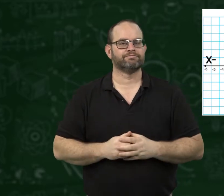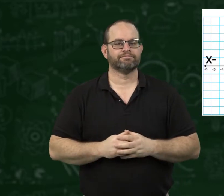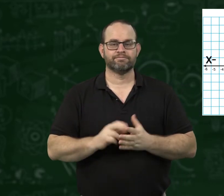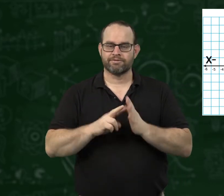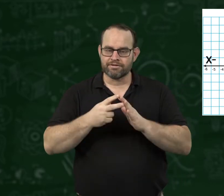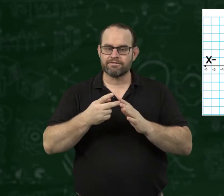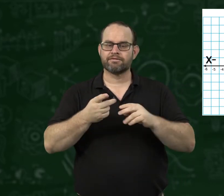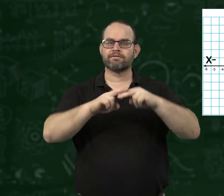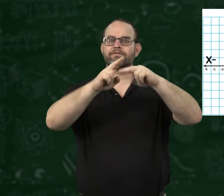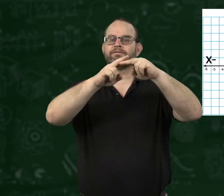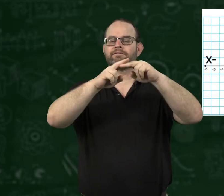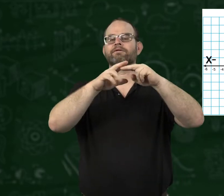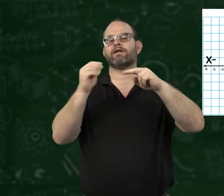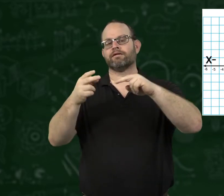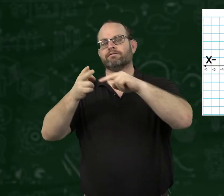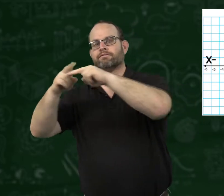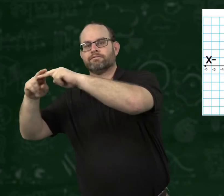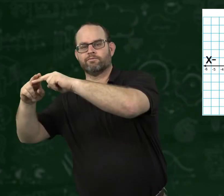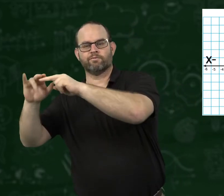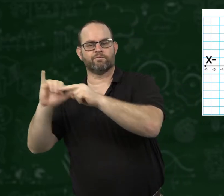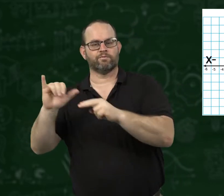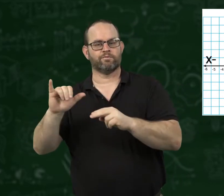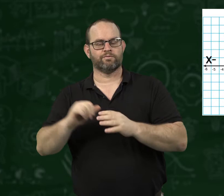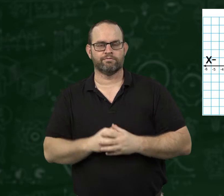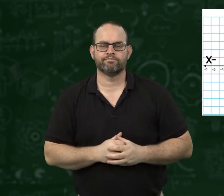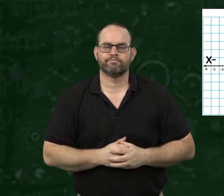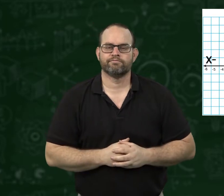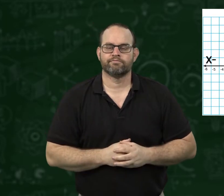In this line both x and y are increasing.